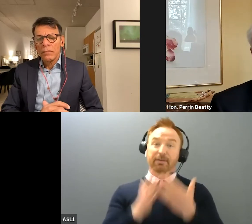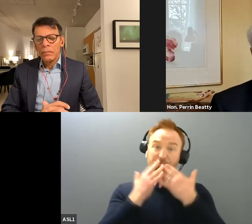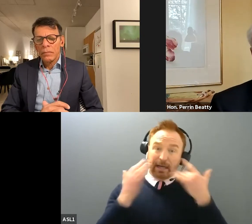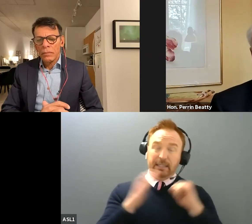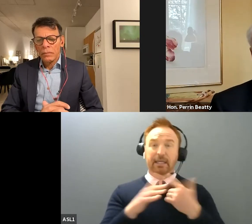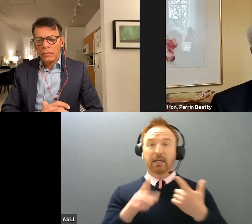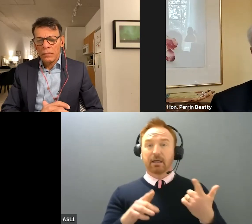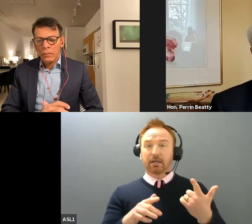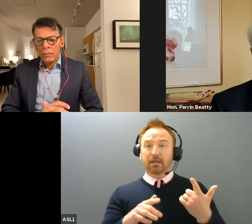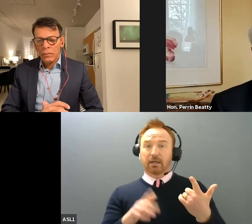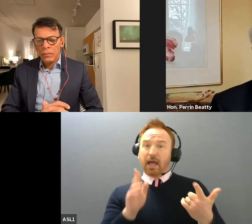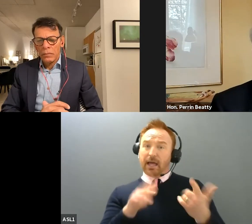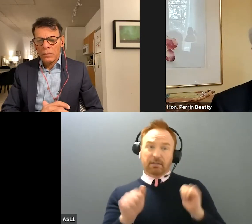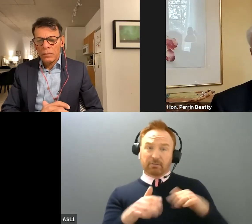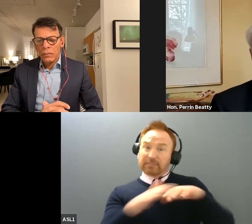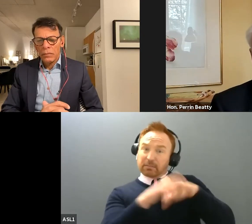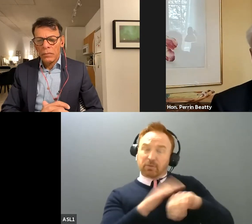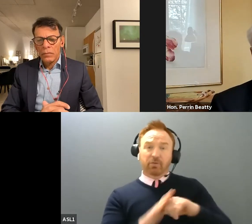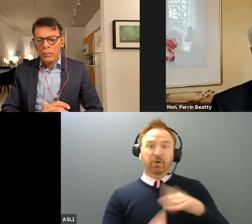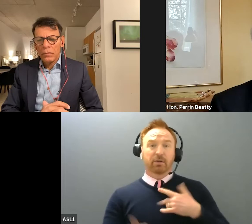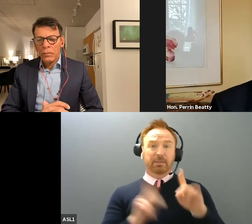persons with disabilities? And we've worked closely with Rick Hansen Foundation